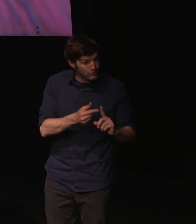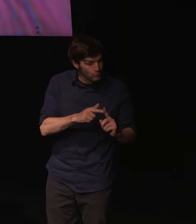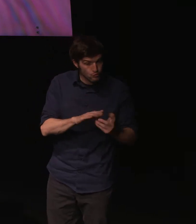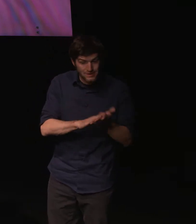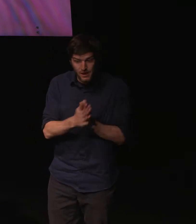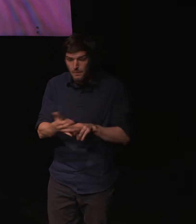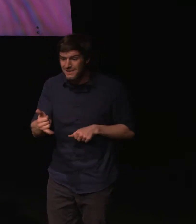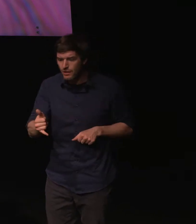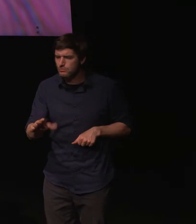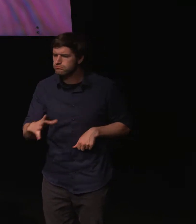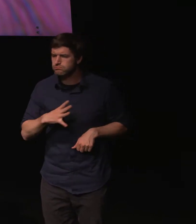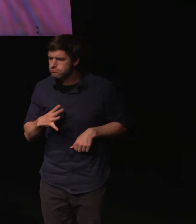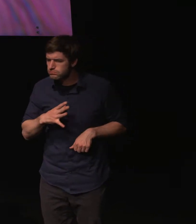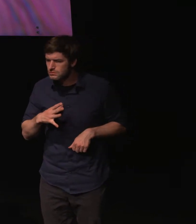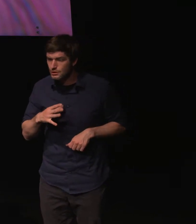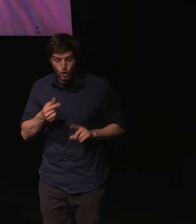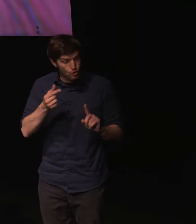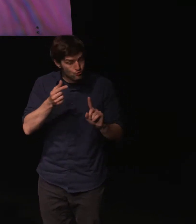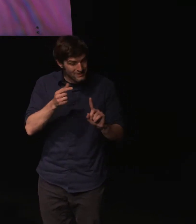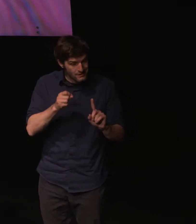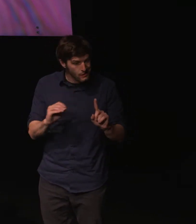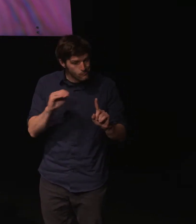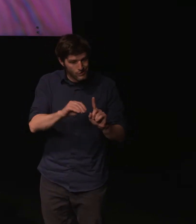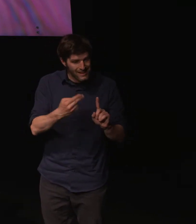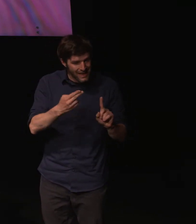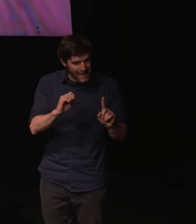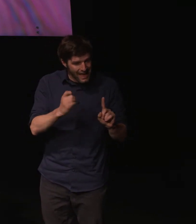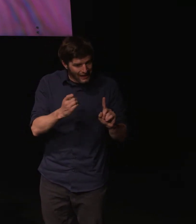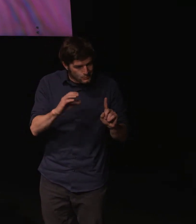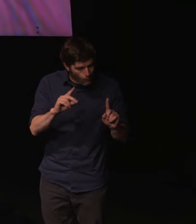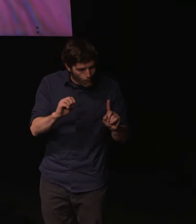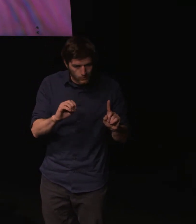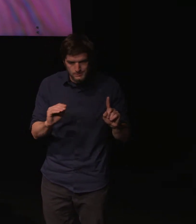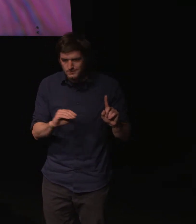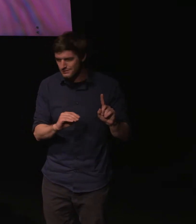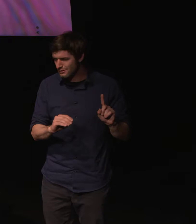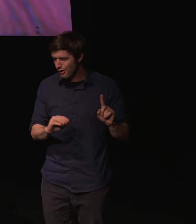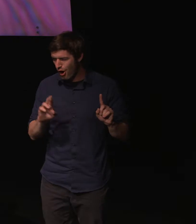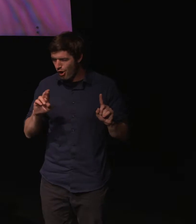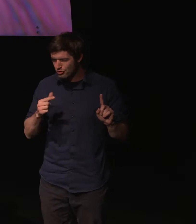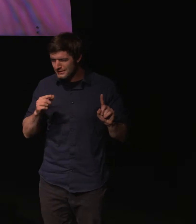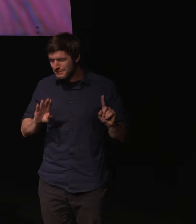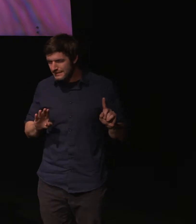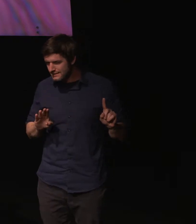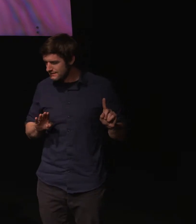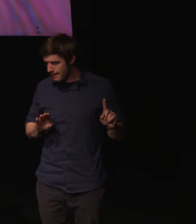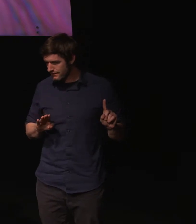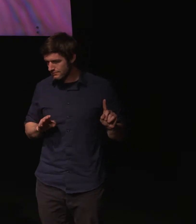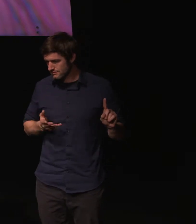an RGB value or a little color slider on? Make it happen. Right there.